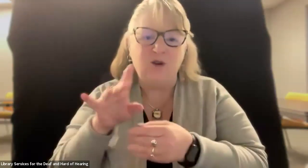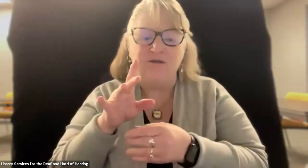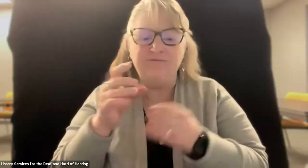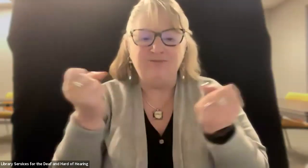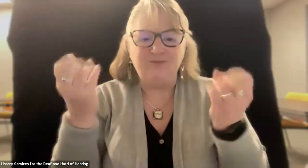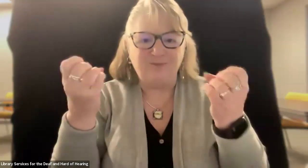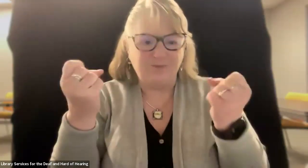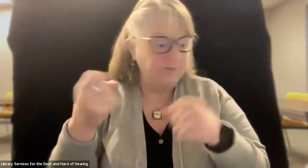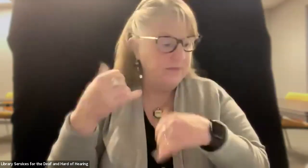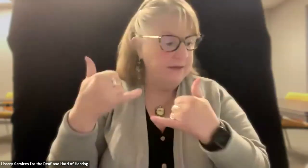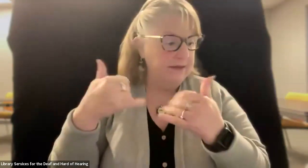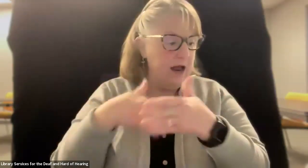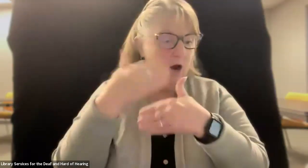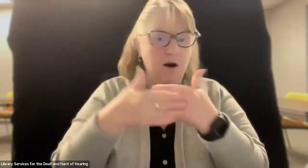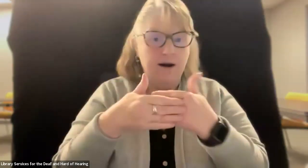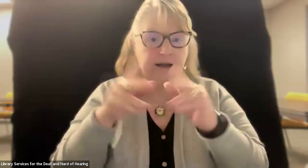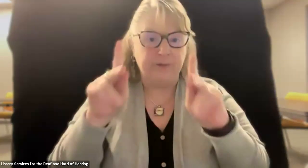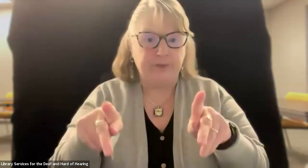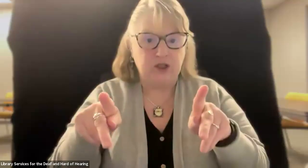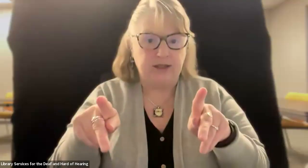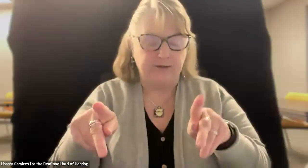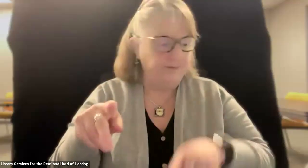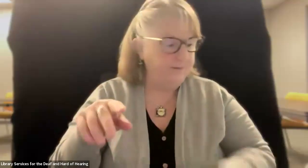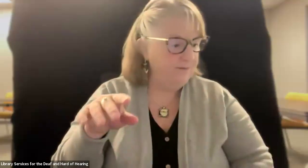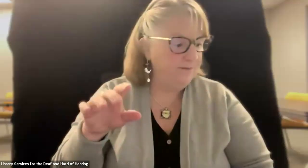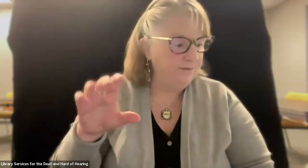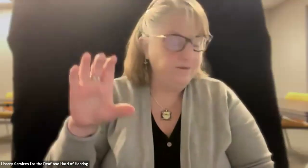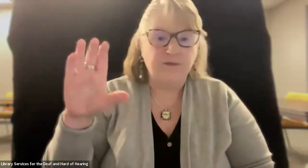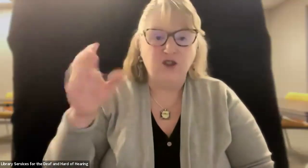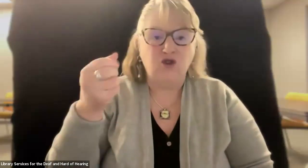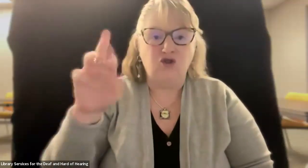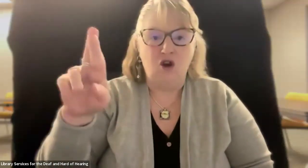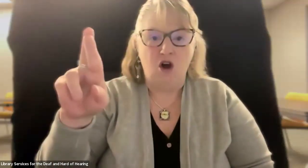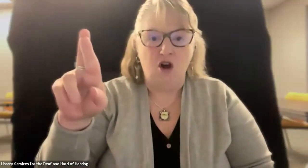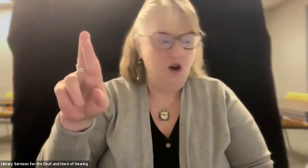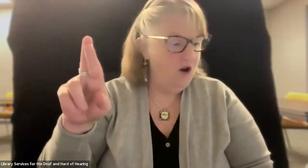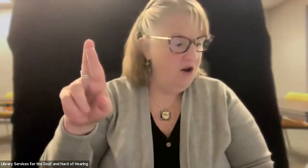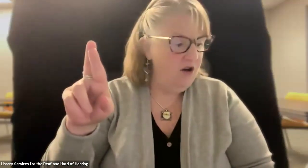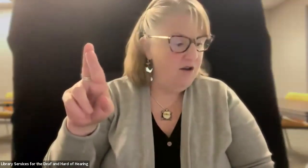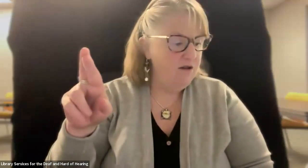[interpreter for Brenda] Thank you, Angela, for interpreting that. Next, we have Char again.